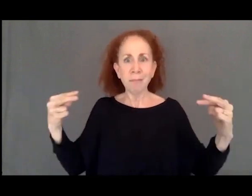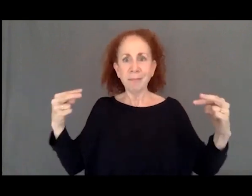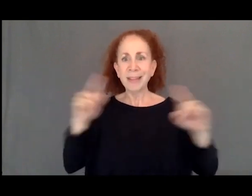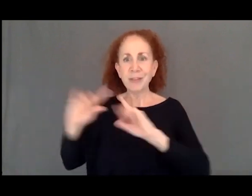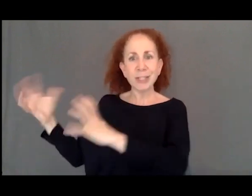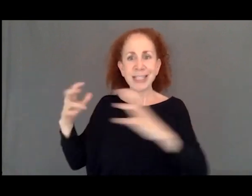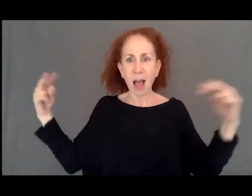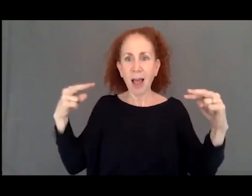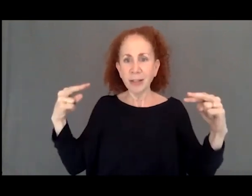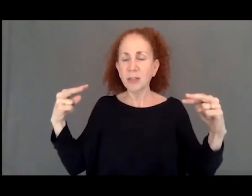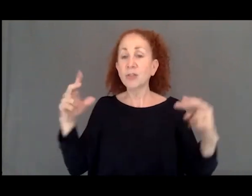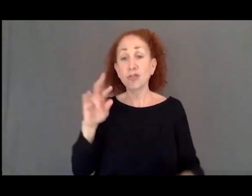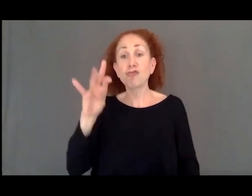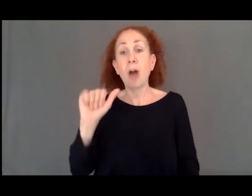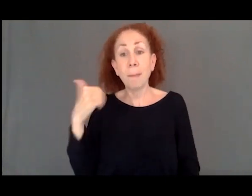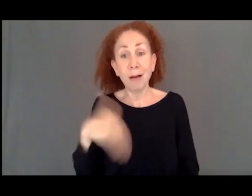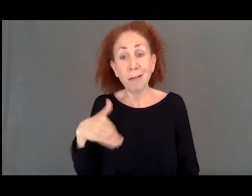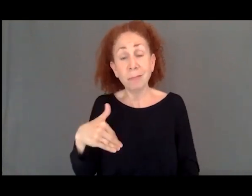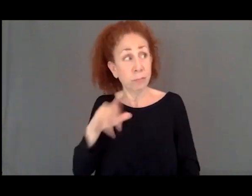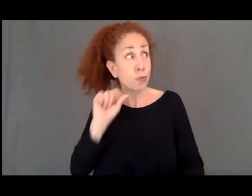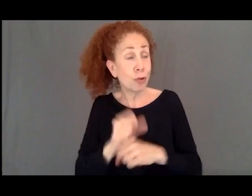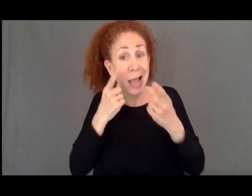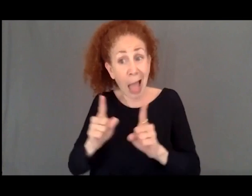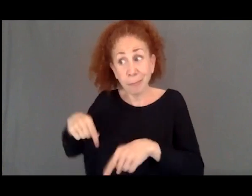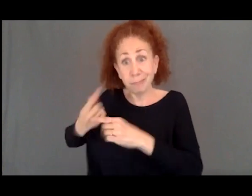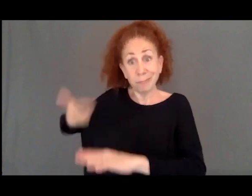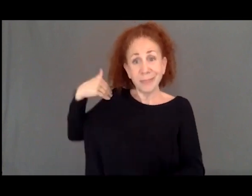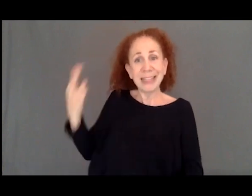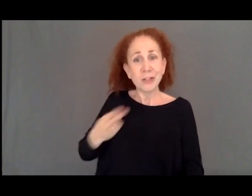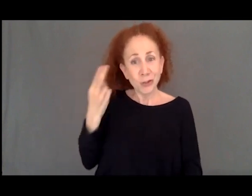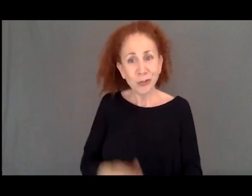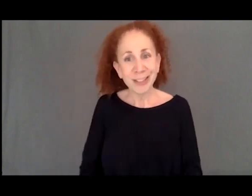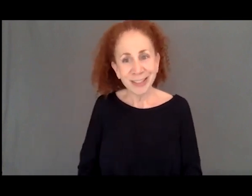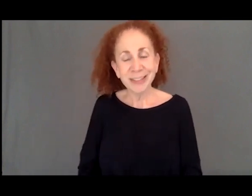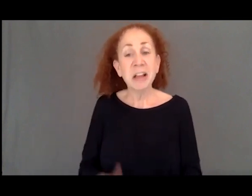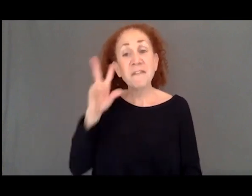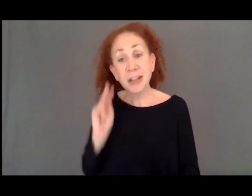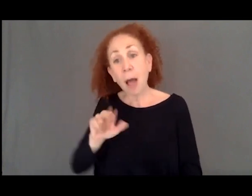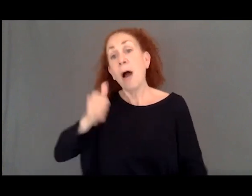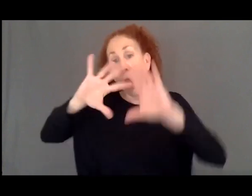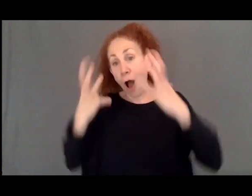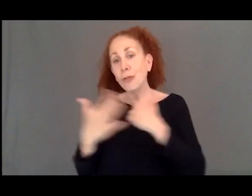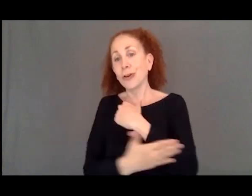This is great drama, and it's also real history because it's happened to a lot of people in Vietnam, and I'm sure in other countries as well,